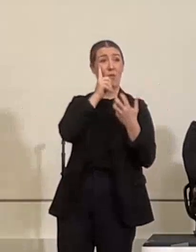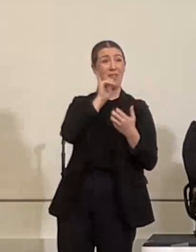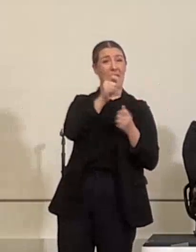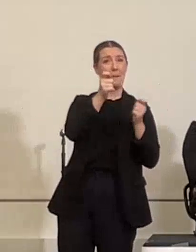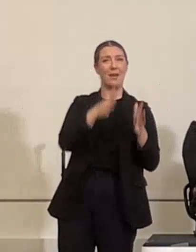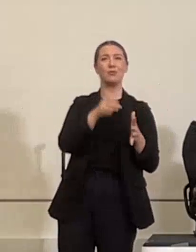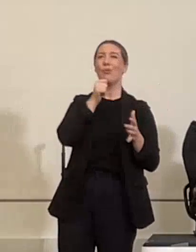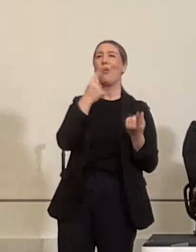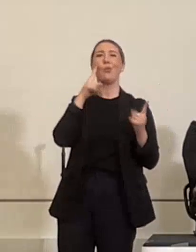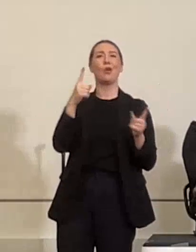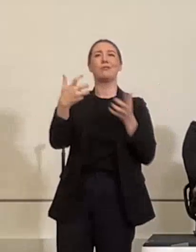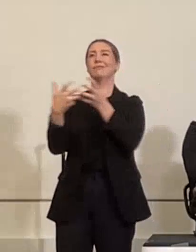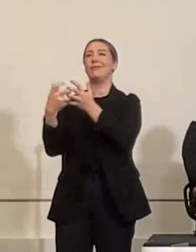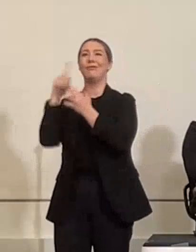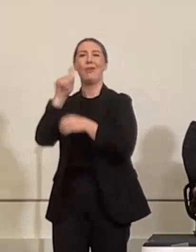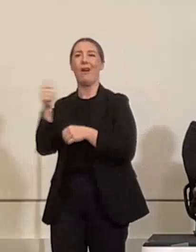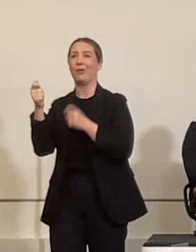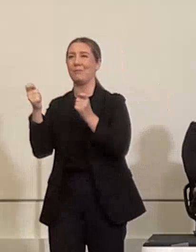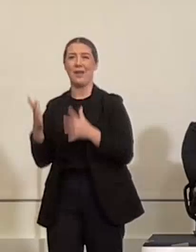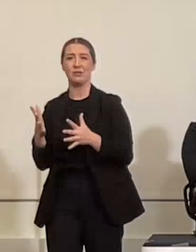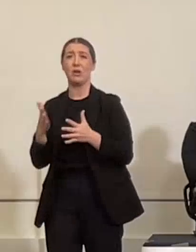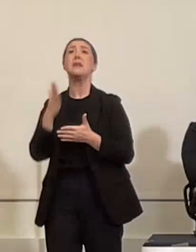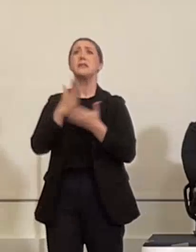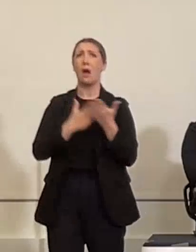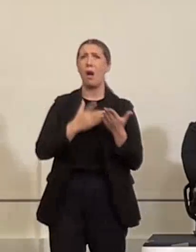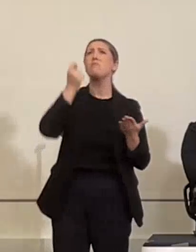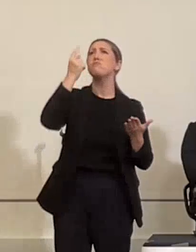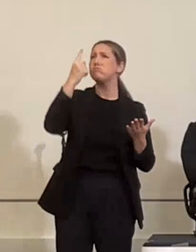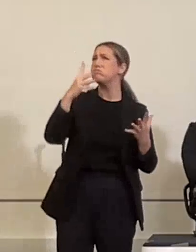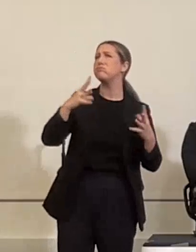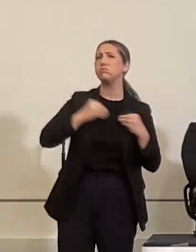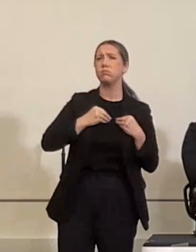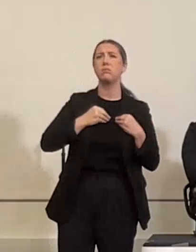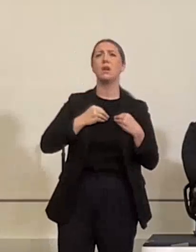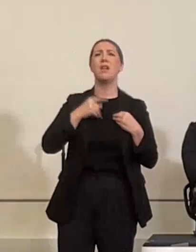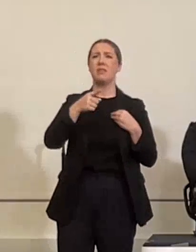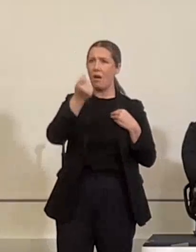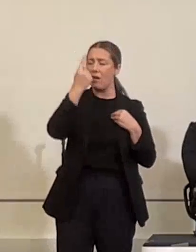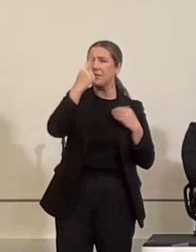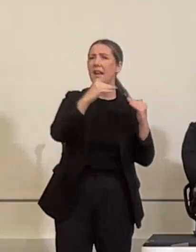So there'll be some that get it the hard and gold of equity and stuff.